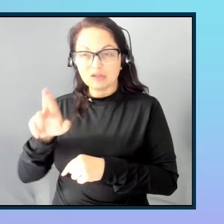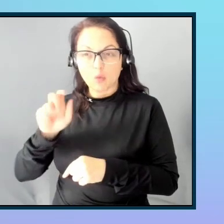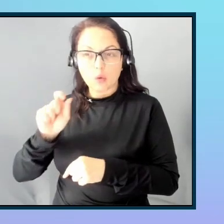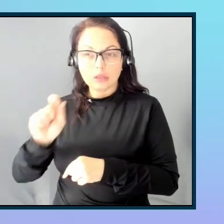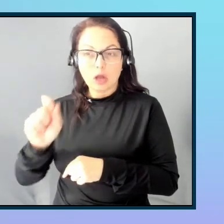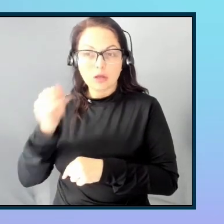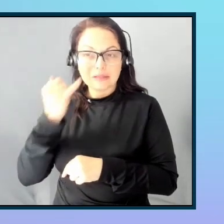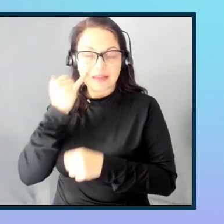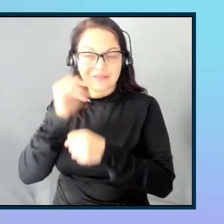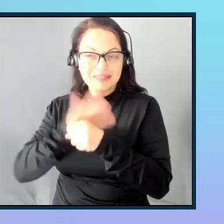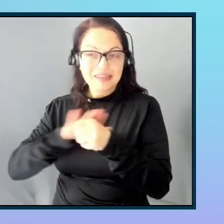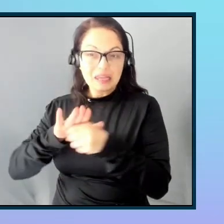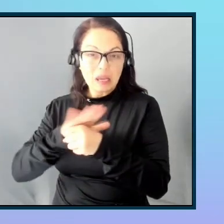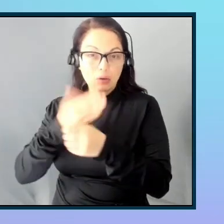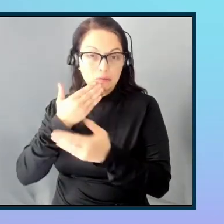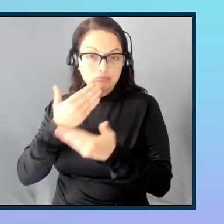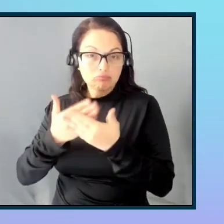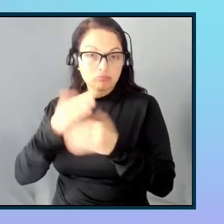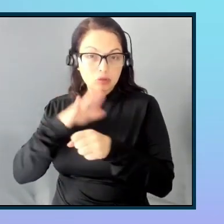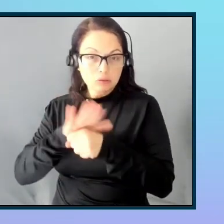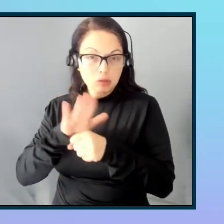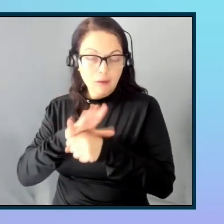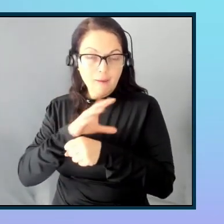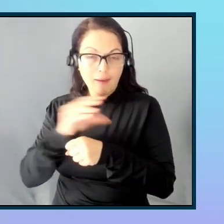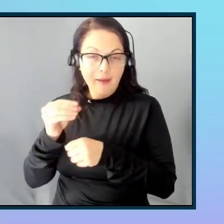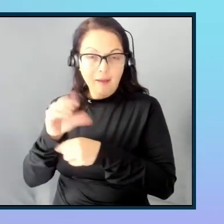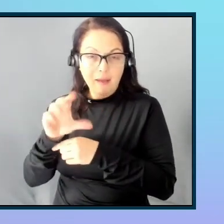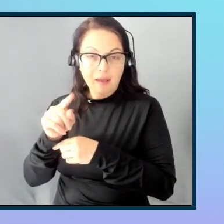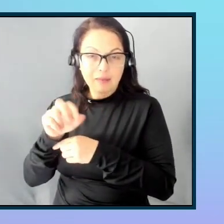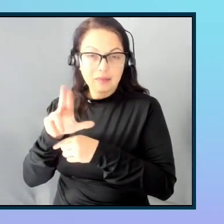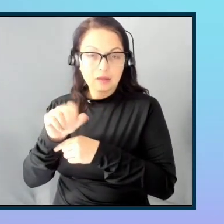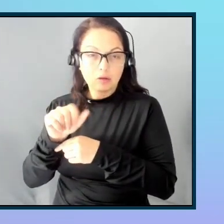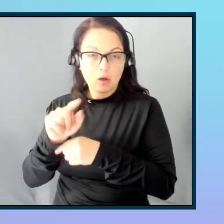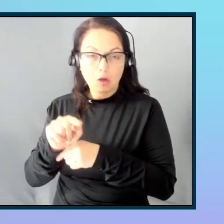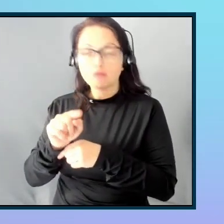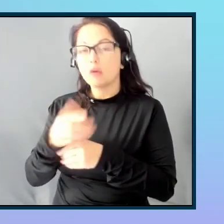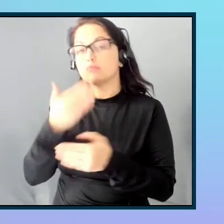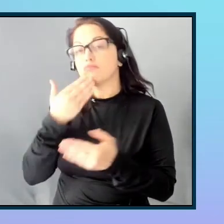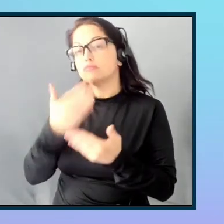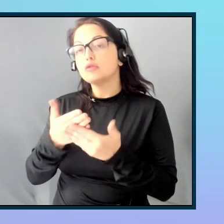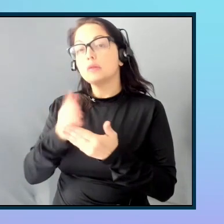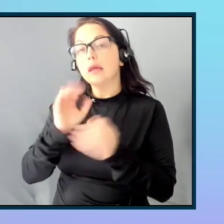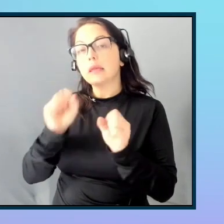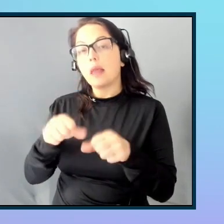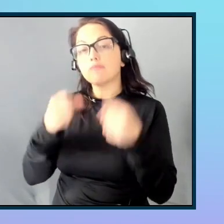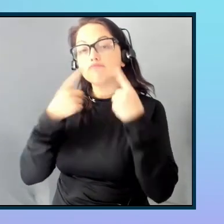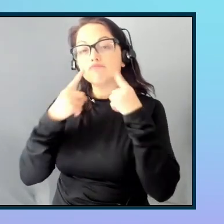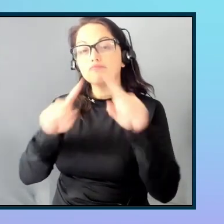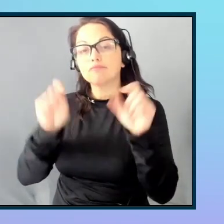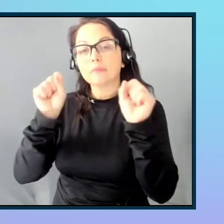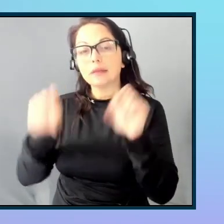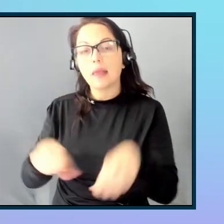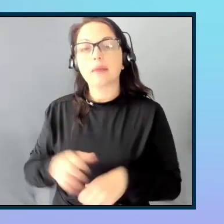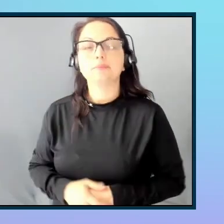and the contrast is sufficient, that can work just fine. Cool. On the same topic,